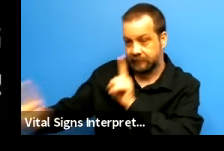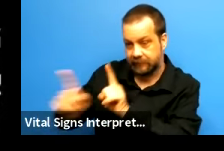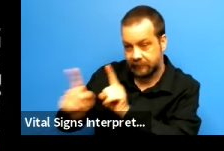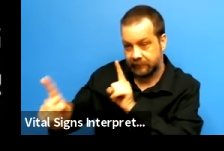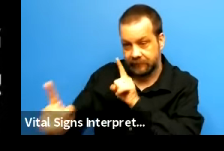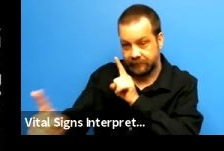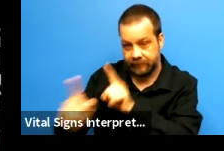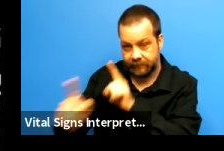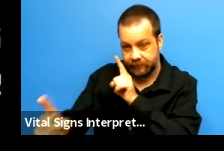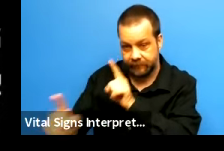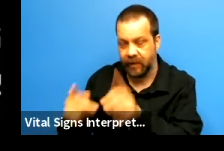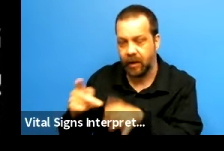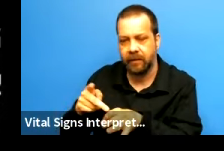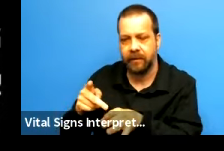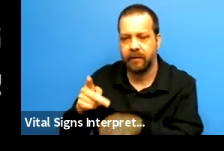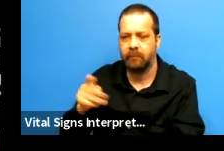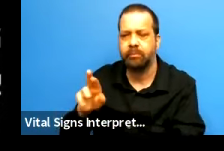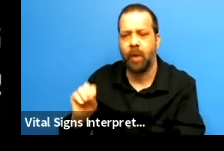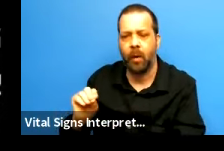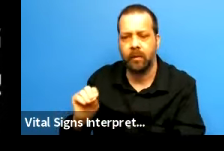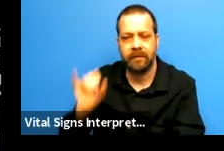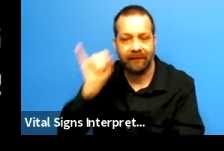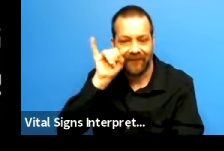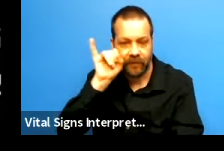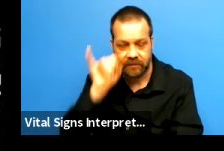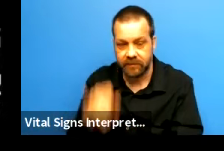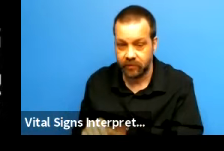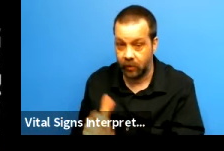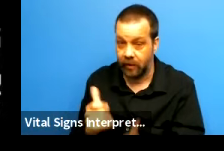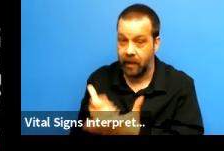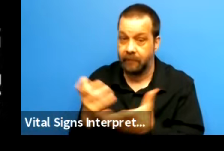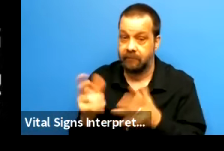or who are blind or have low vision.